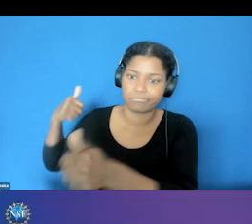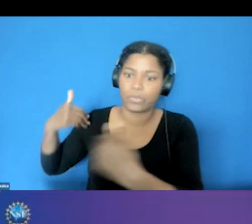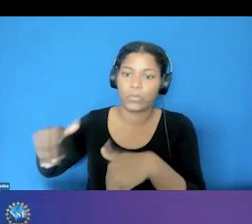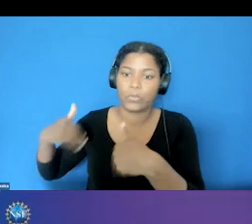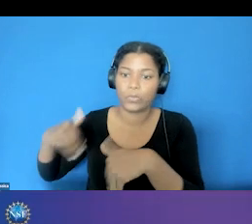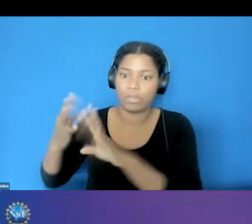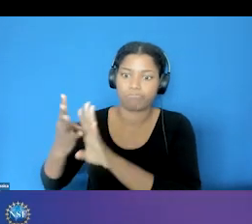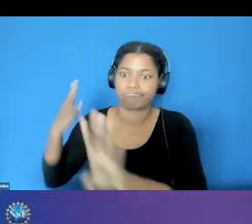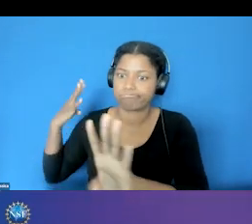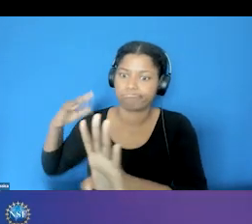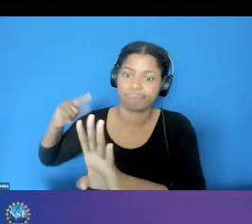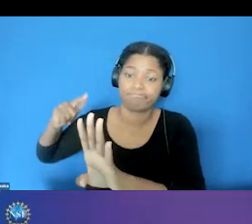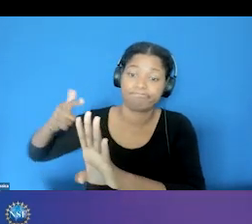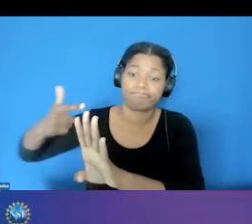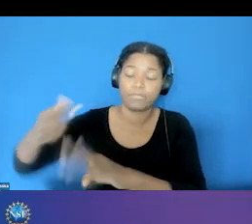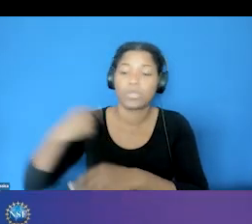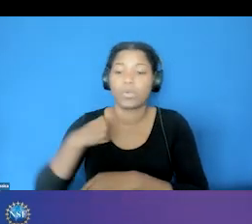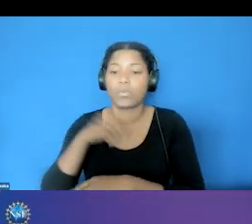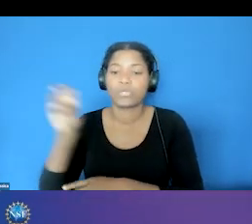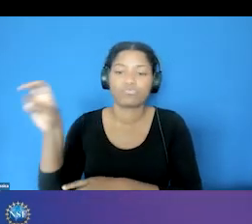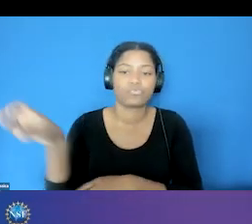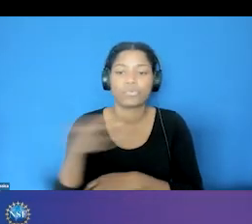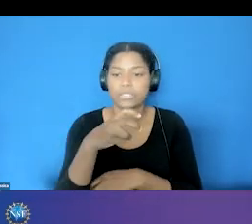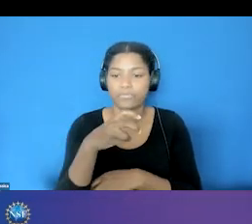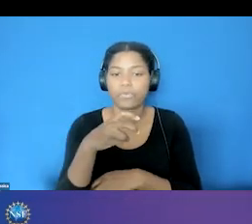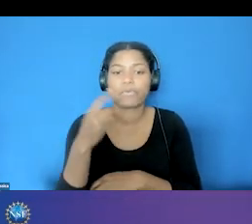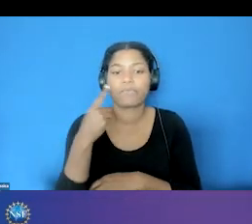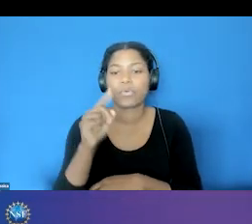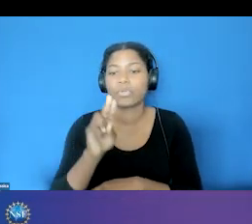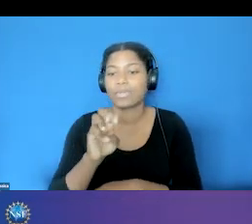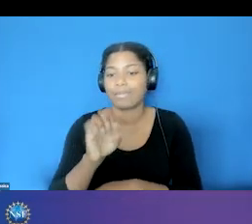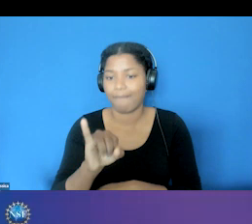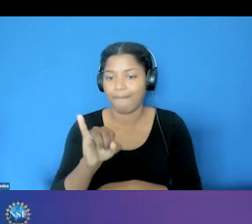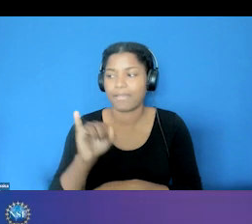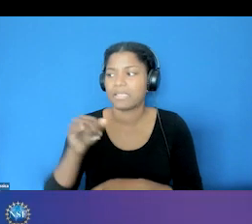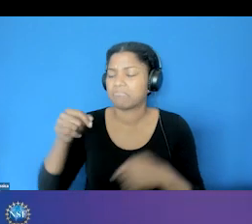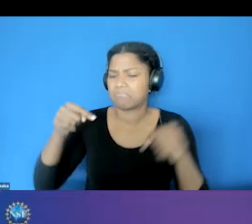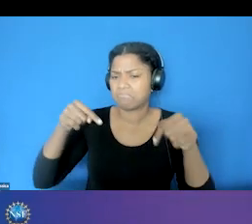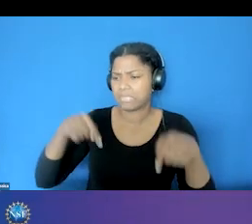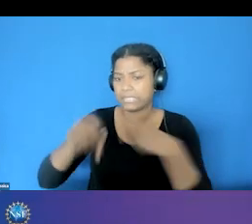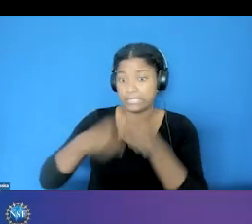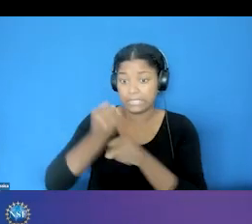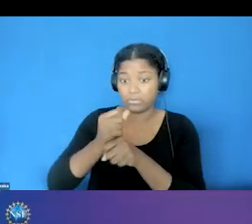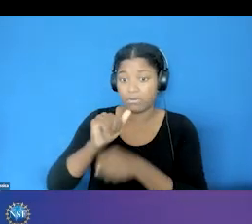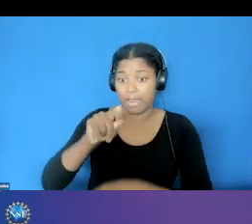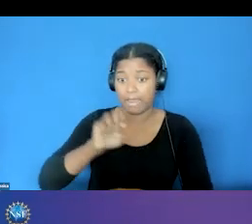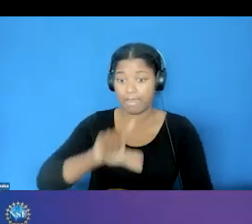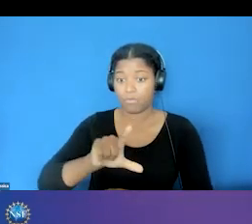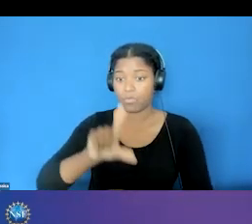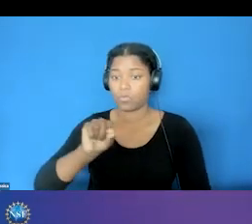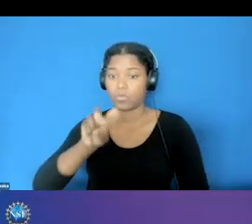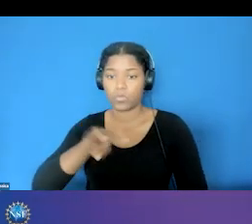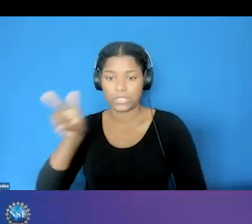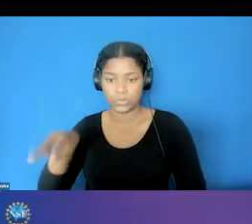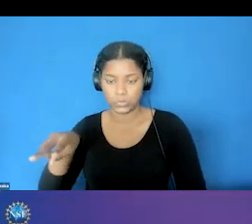We transferred -- the federal government transferred to using UEI in April of 2022.